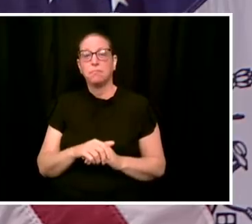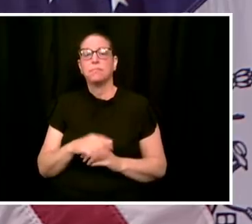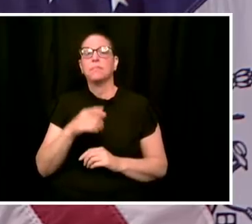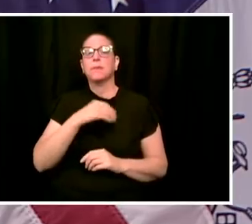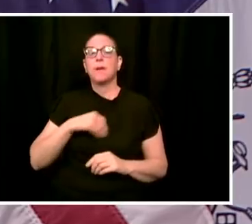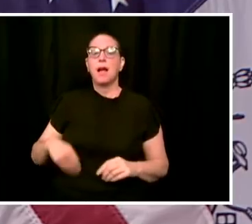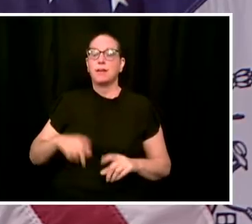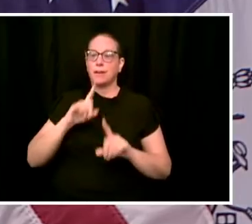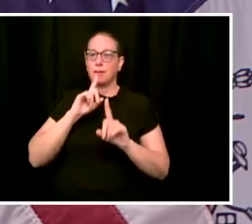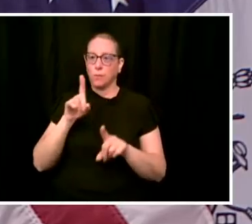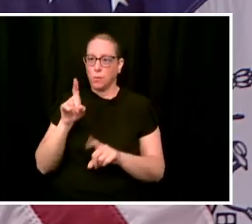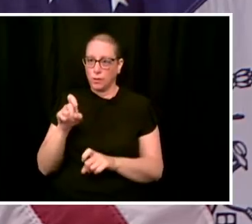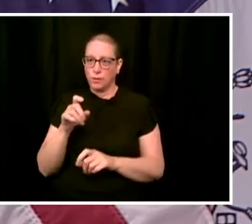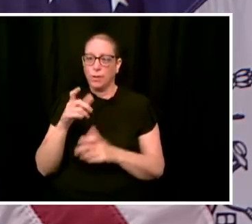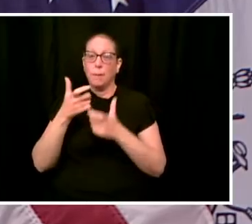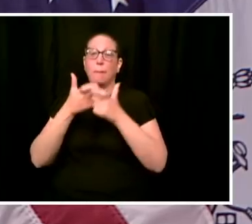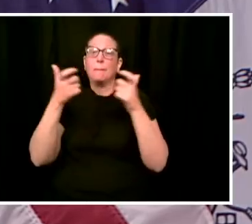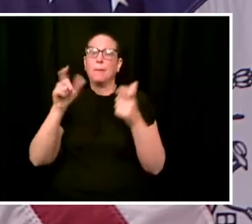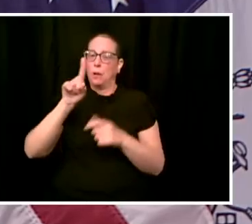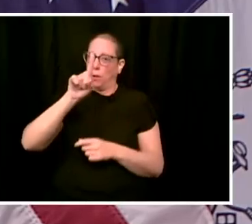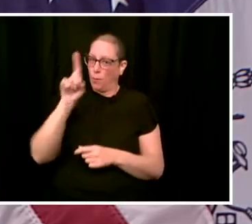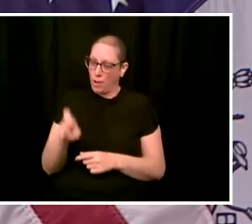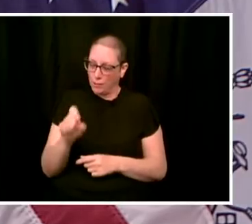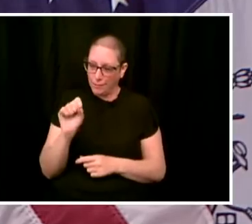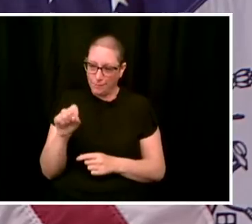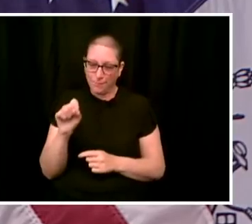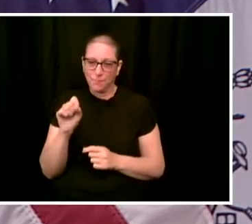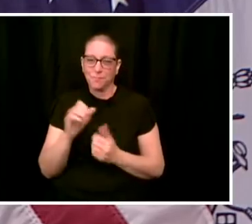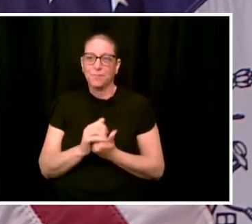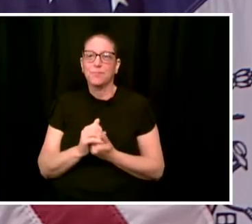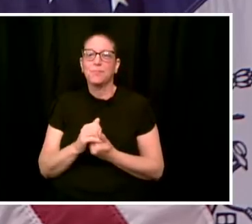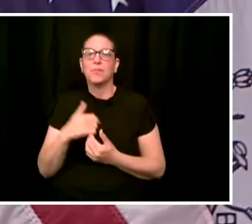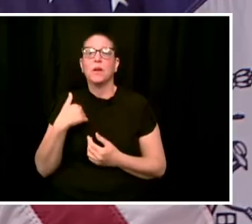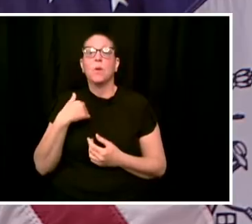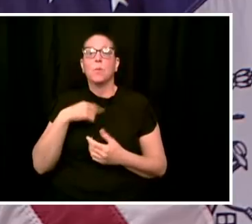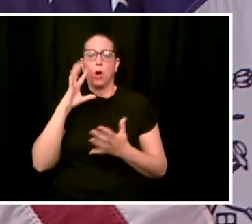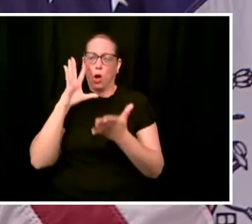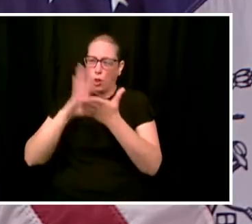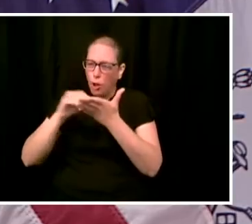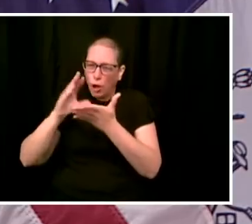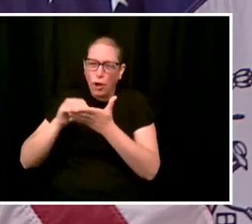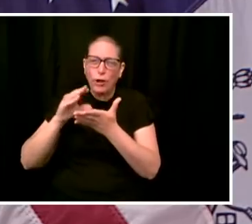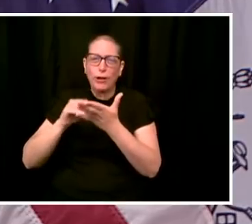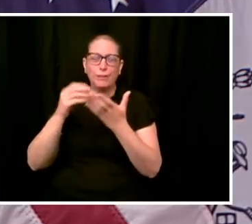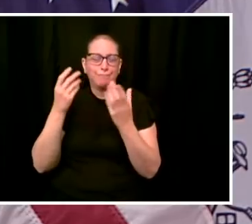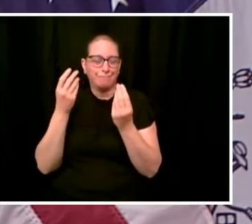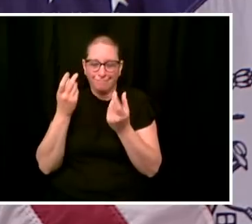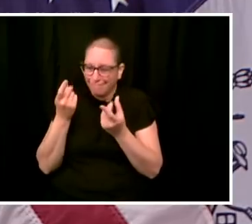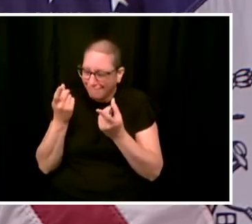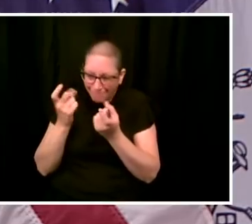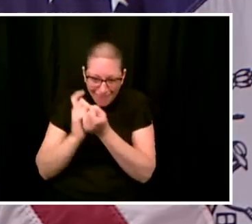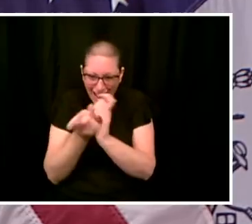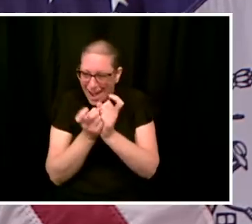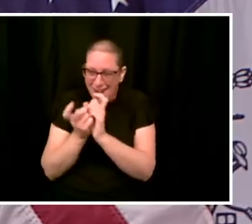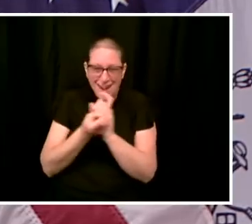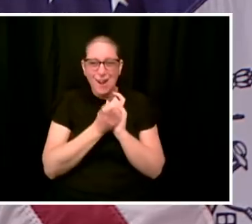JEFF, THE LAST PART OF YOUR QUESTION IS A VAST ONE. I THINK THERE IS MANY THINGS THAT WE'RE LEARNING